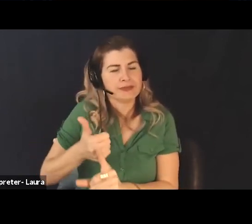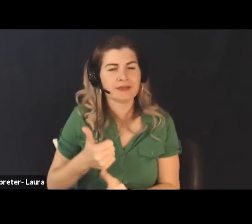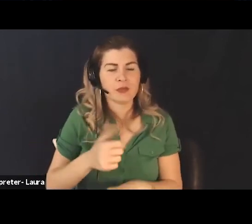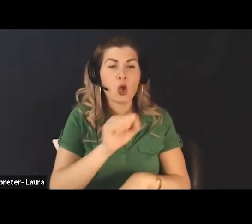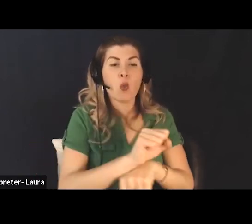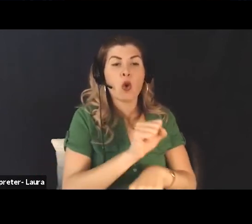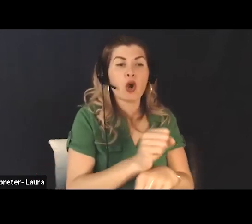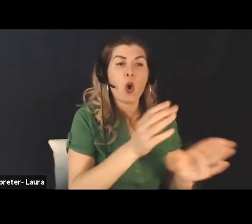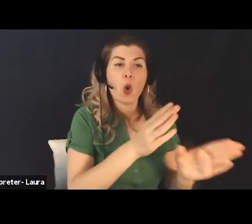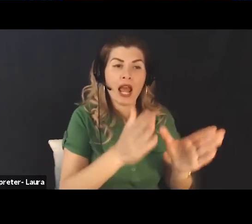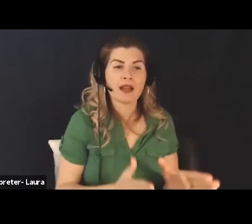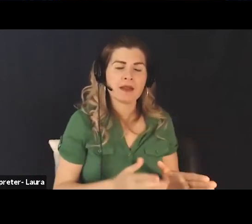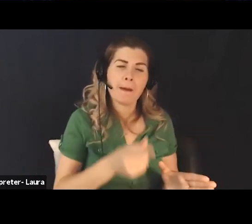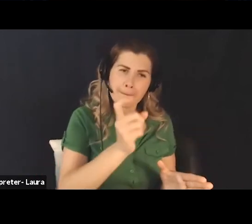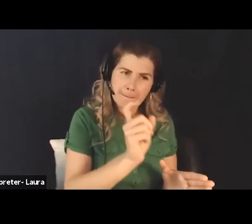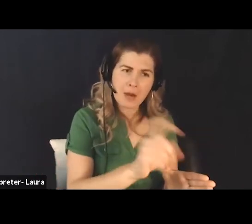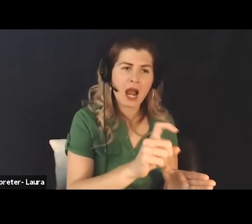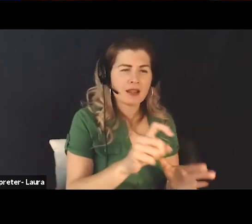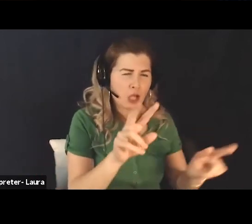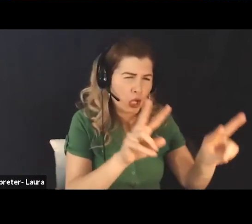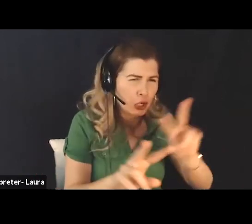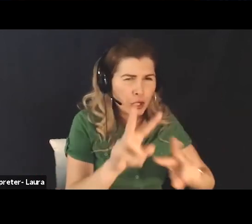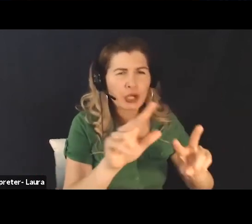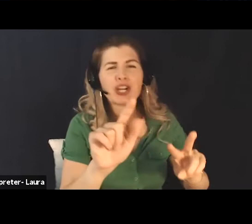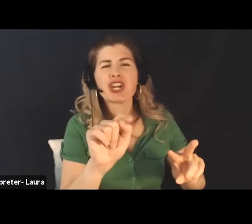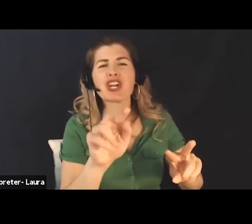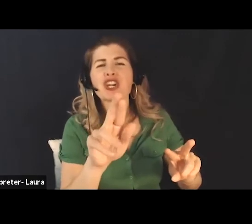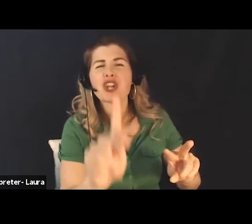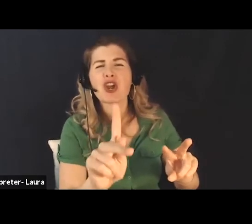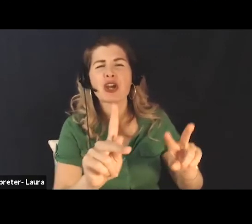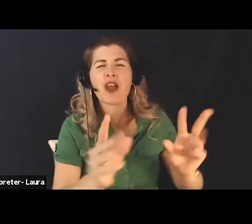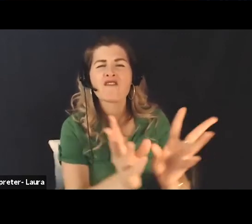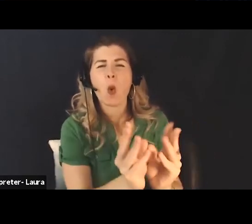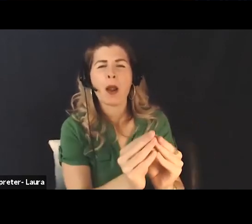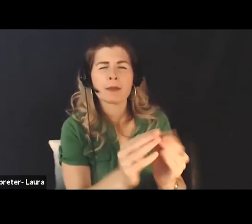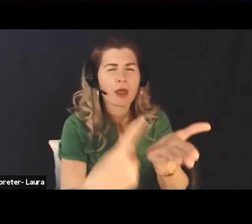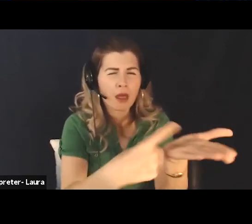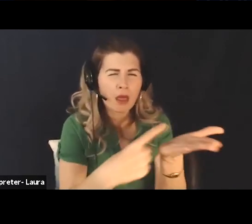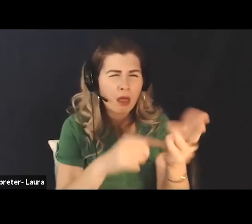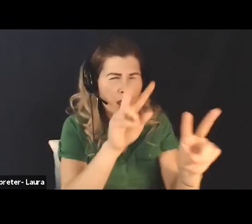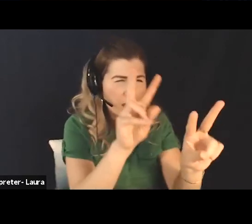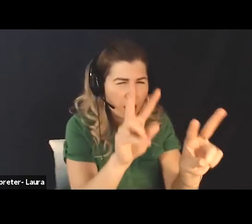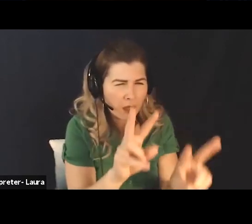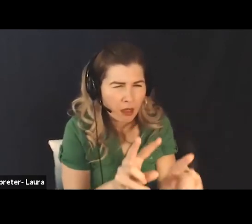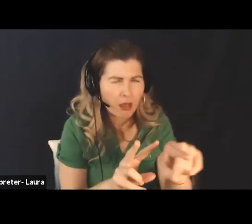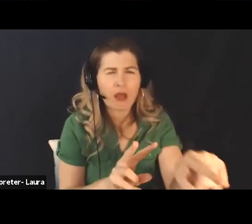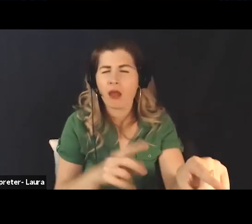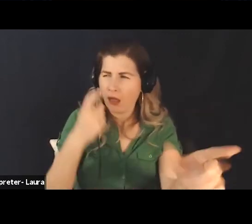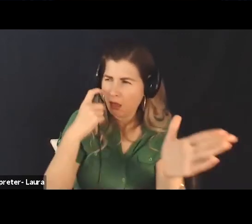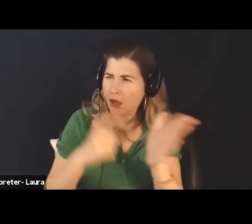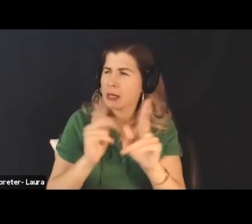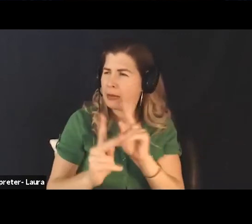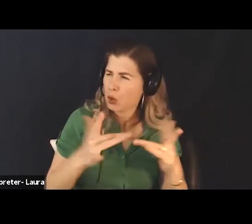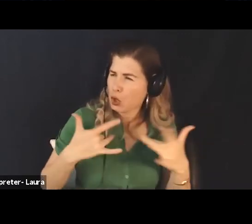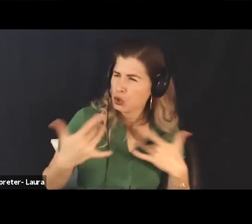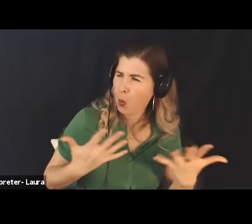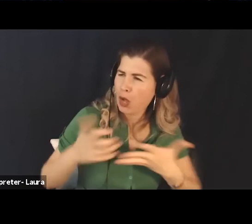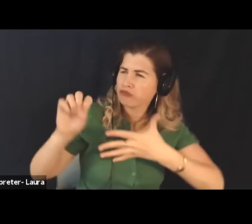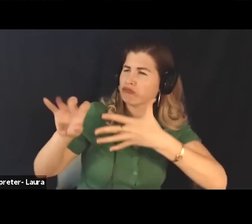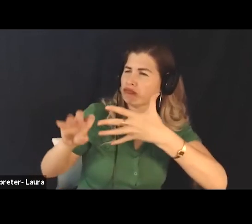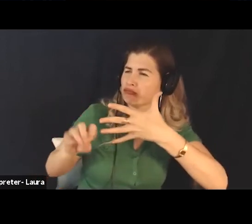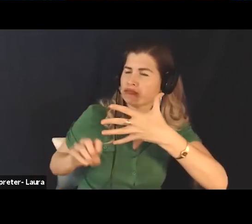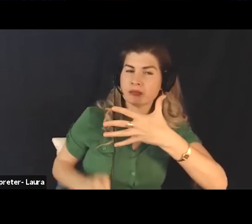workers worker organizers have to spend time canvassing trigger forums and doing one on one conversations to understand what the broad needs and concerns are.